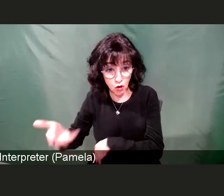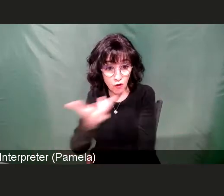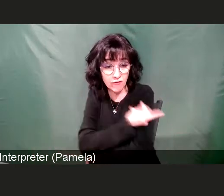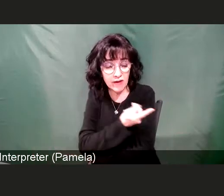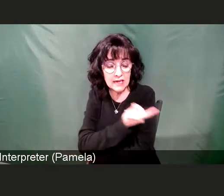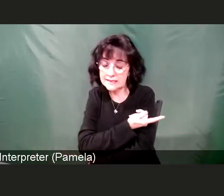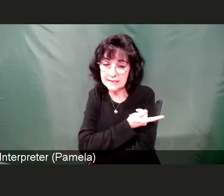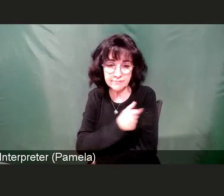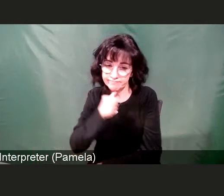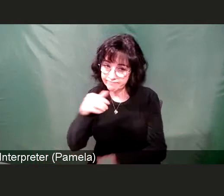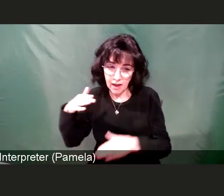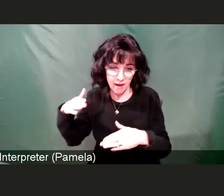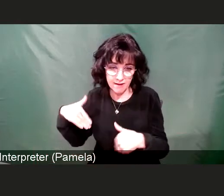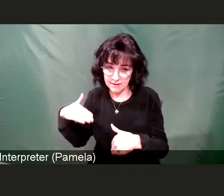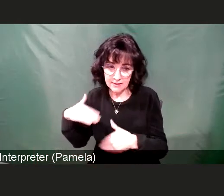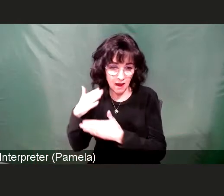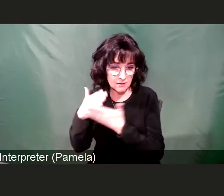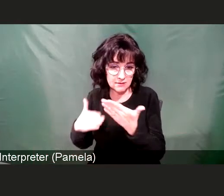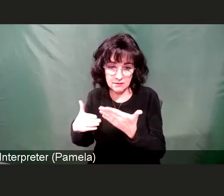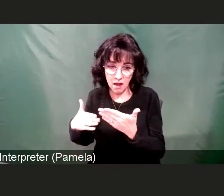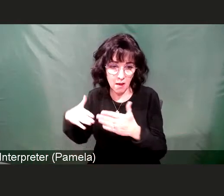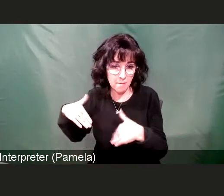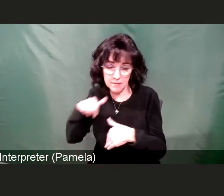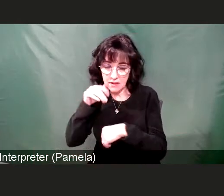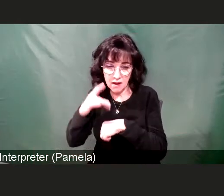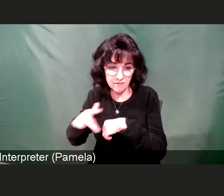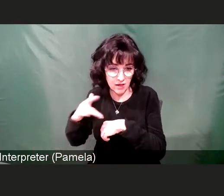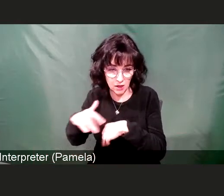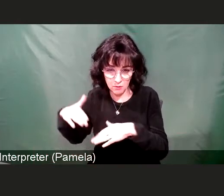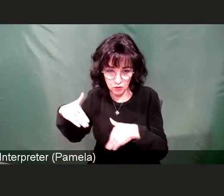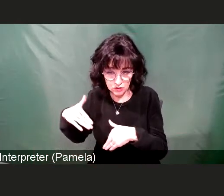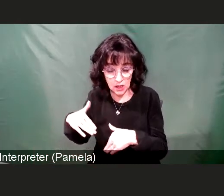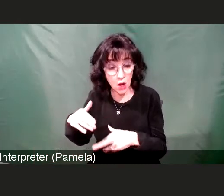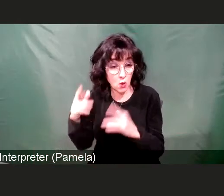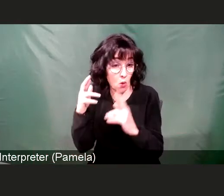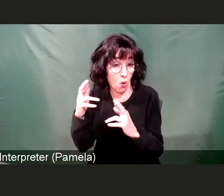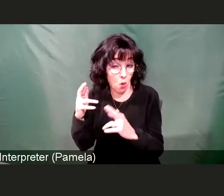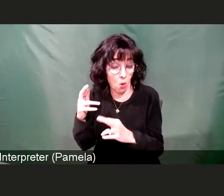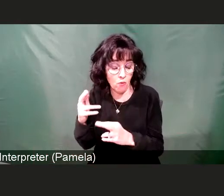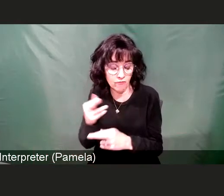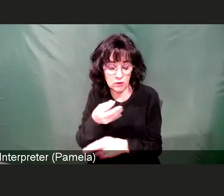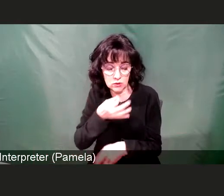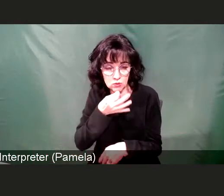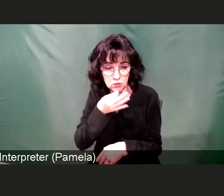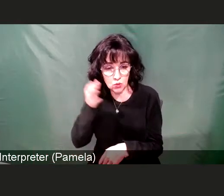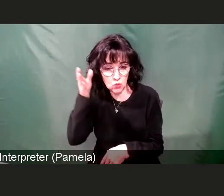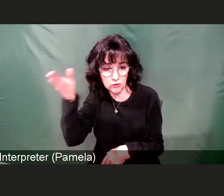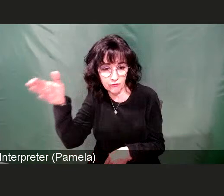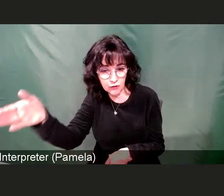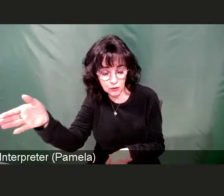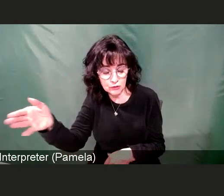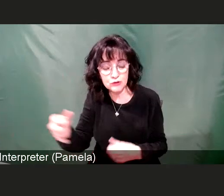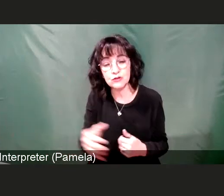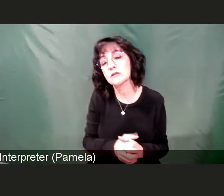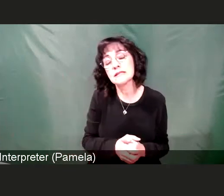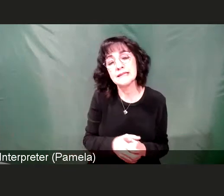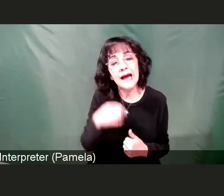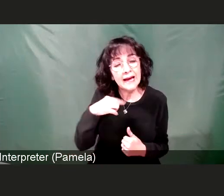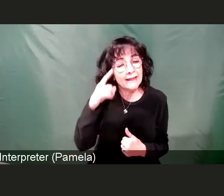I think it's important to bring numbers up again here, again, not to make anyone's head's spin